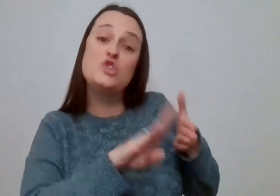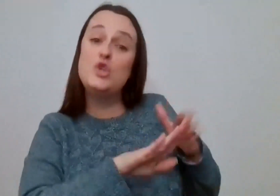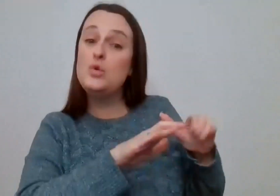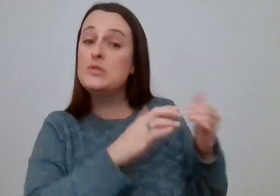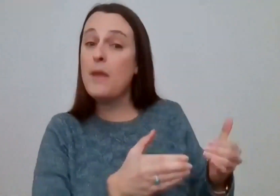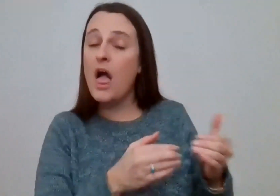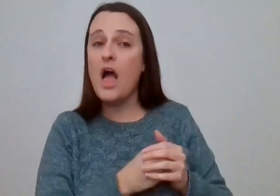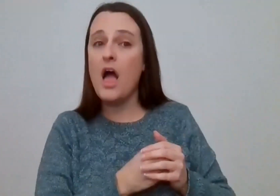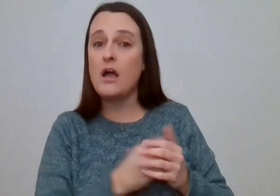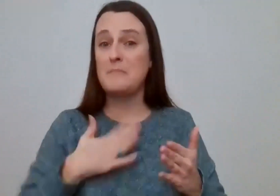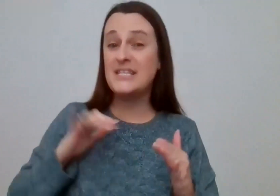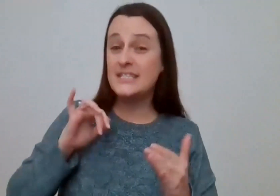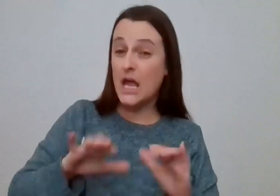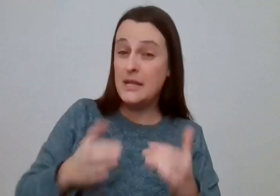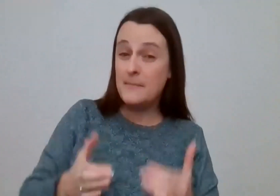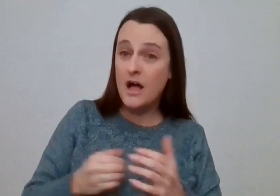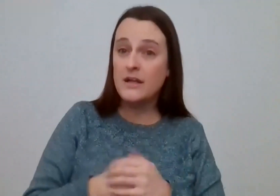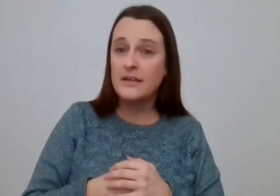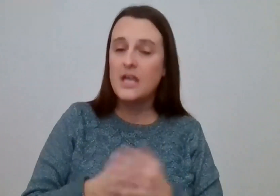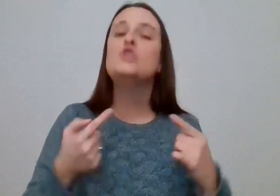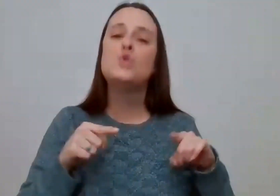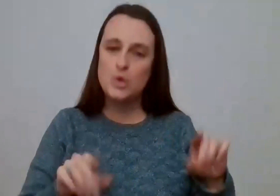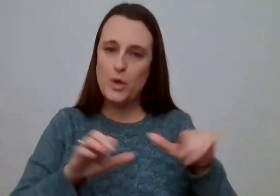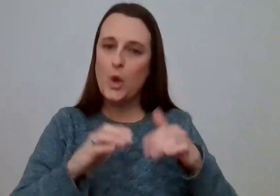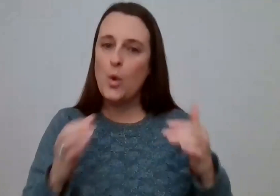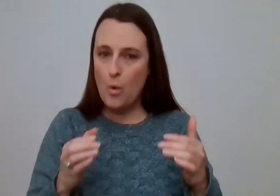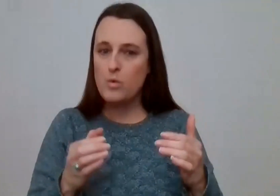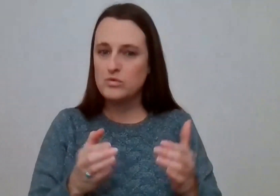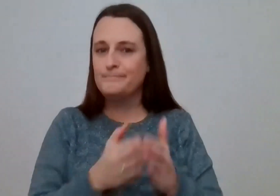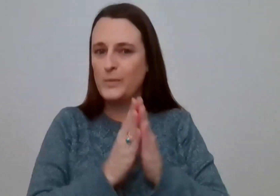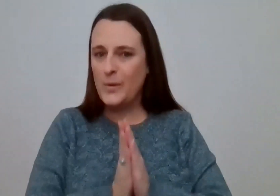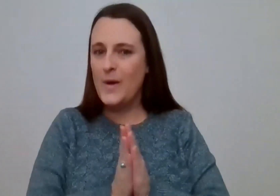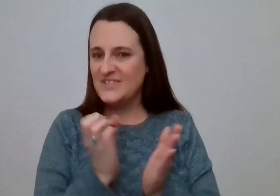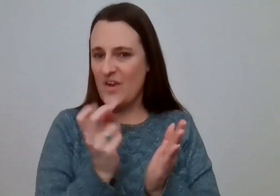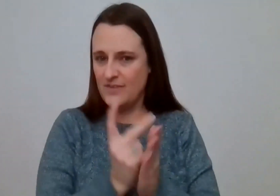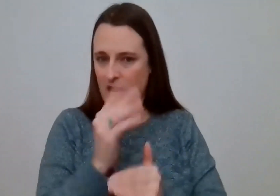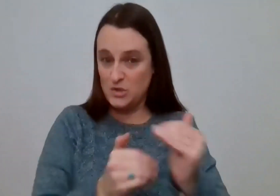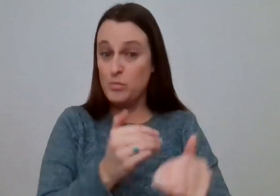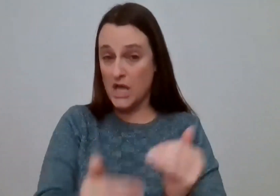my study block it is during that course request verification process where a family sees the eight